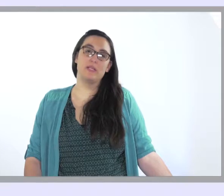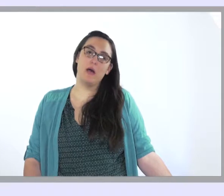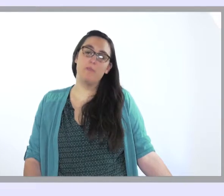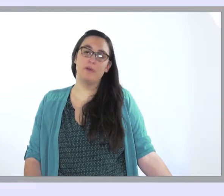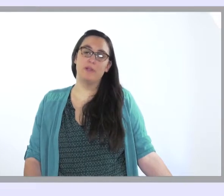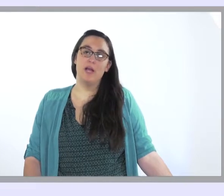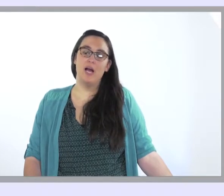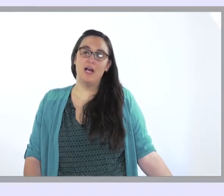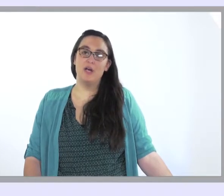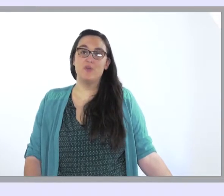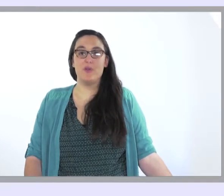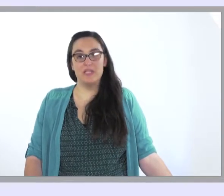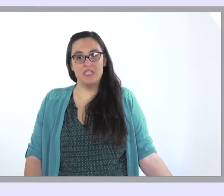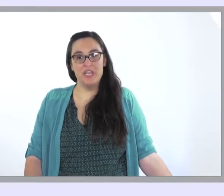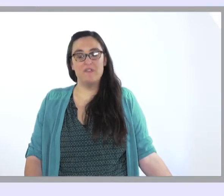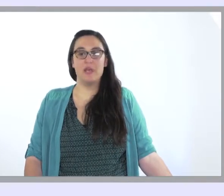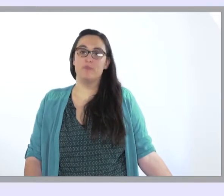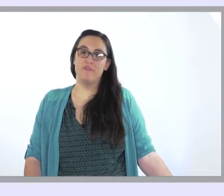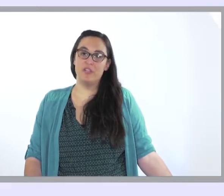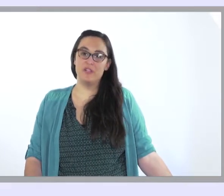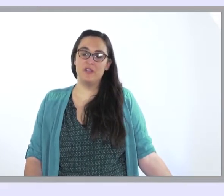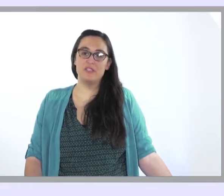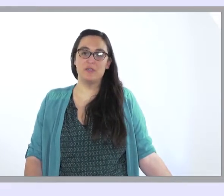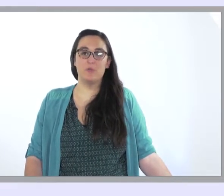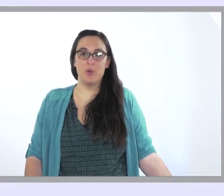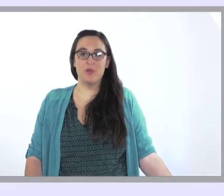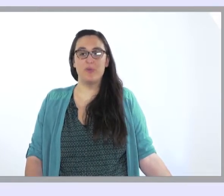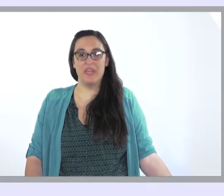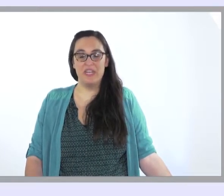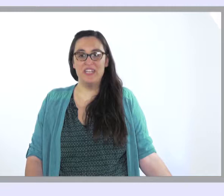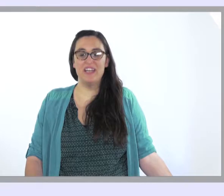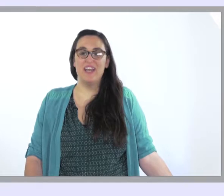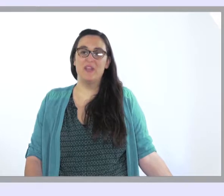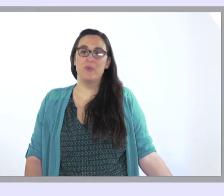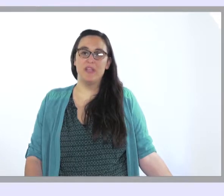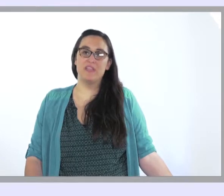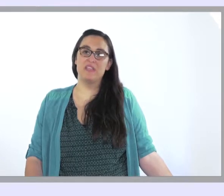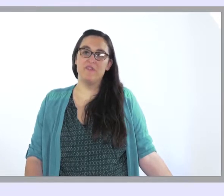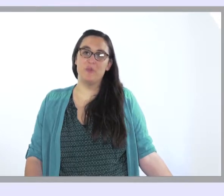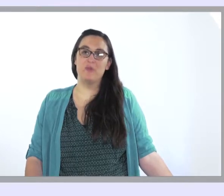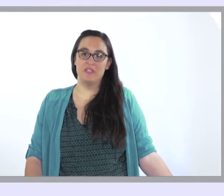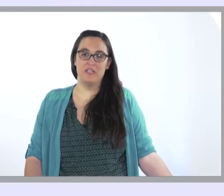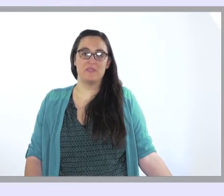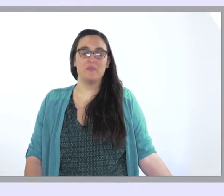like relatives and professionals that work within and with the deaf communities.